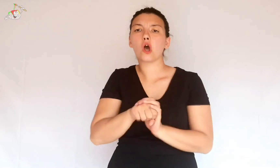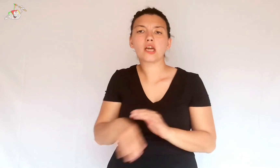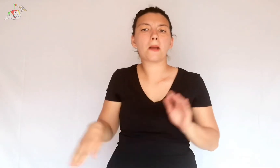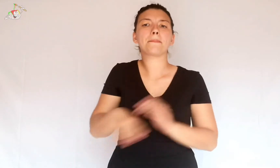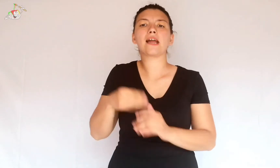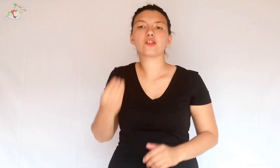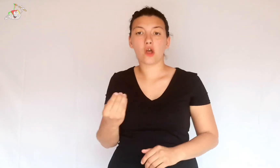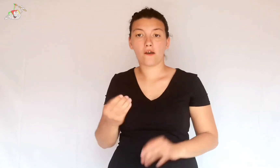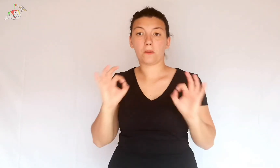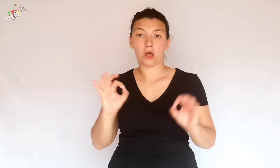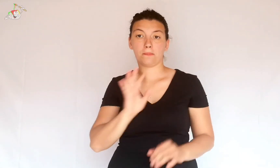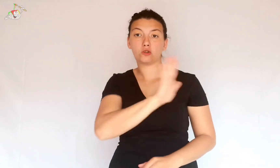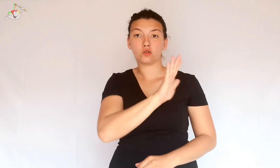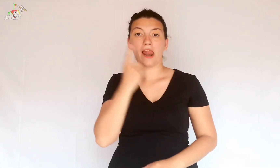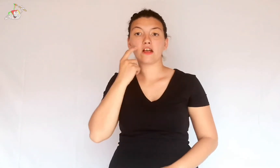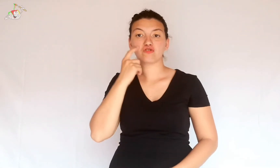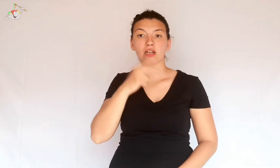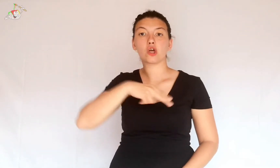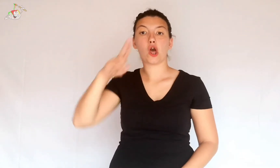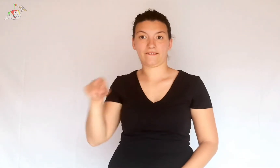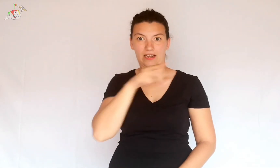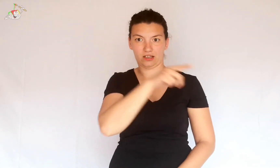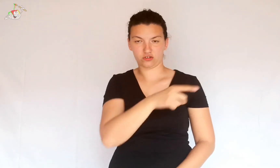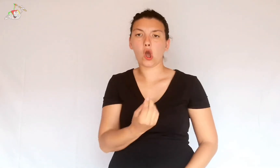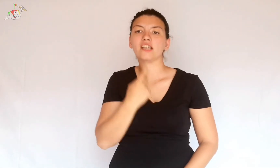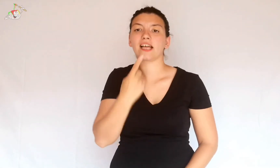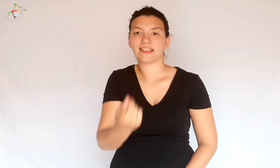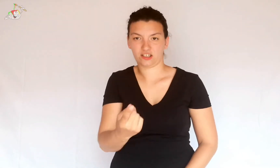The story goes back to a Norwegian legend.